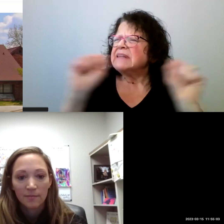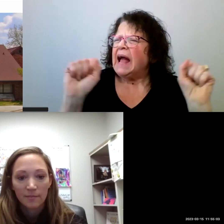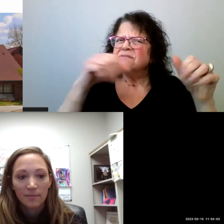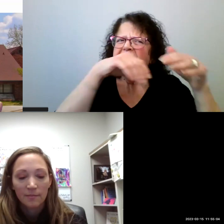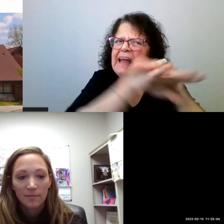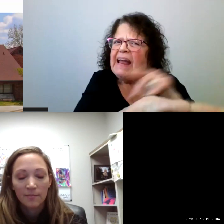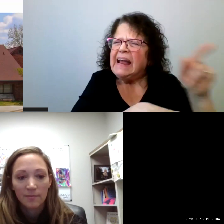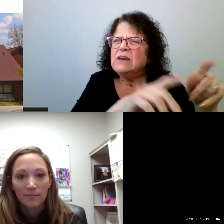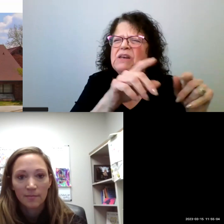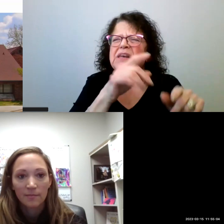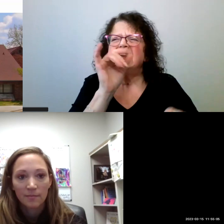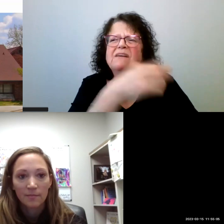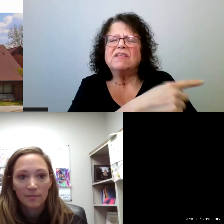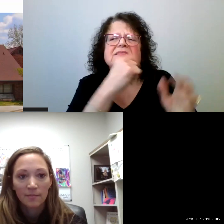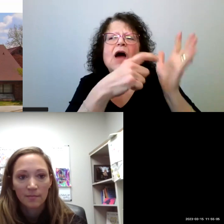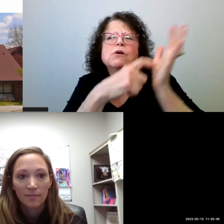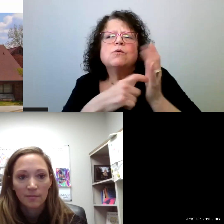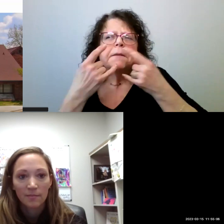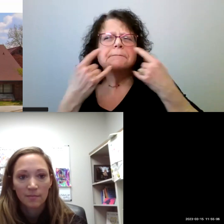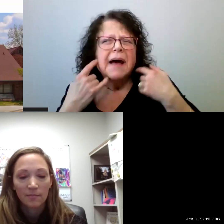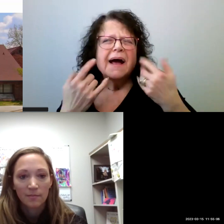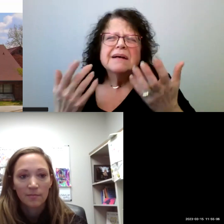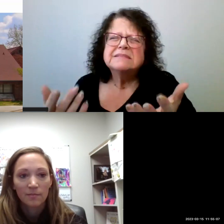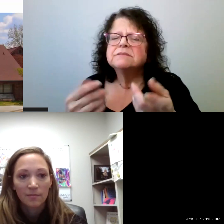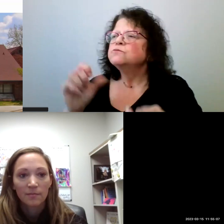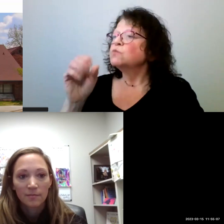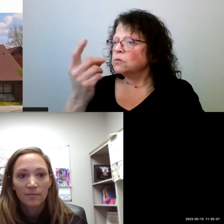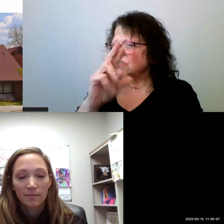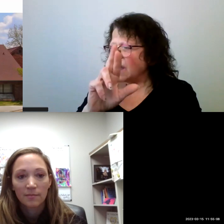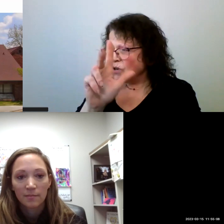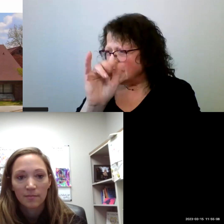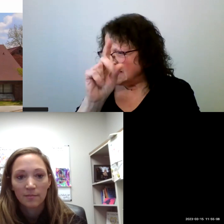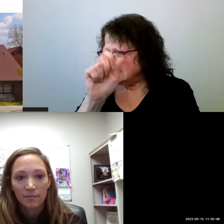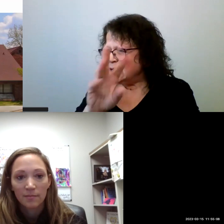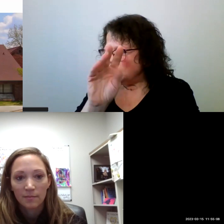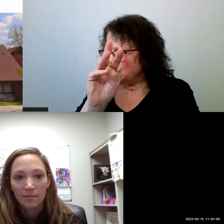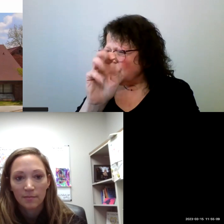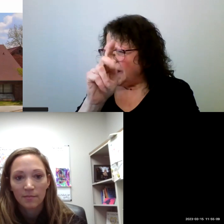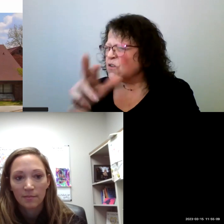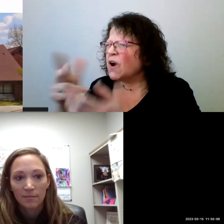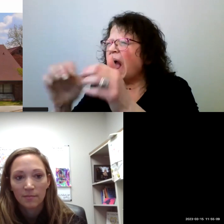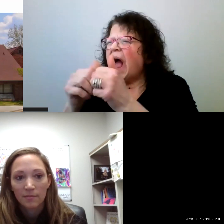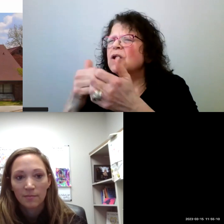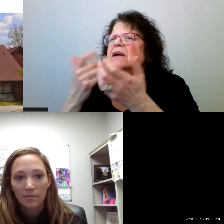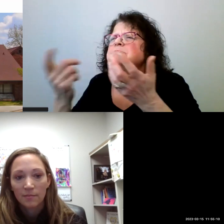Dr. Lindsey Weaver, what are you specifically doing to help disable people feel safe to go indoors, since transmission